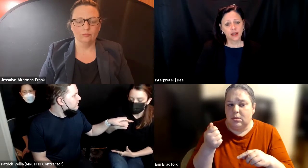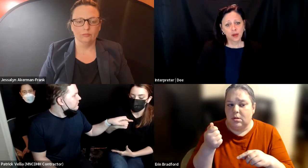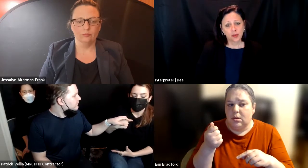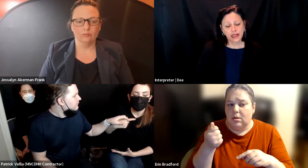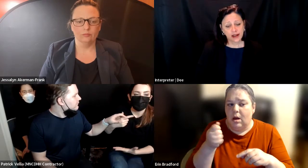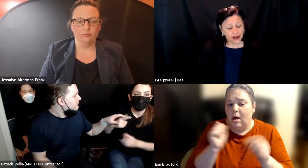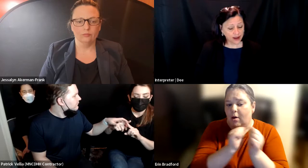During meetings in the past, someone would come with me and would type the information for me about what was